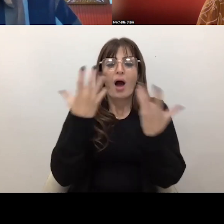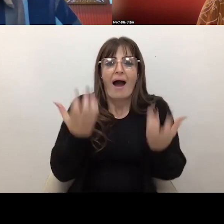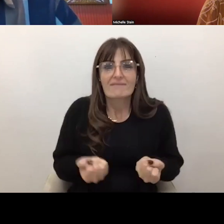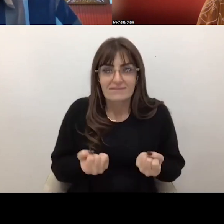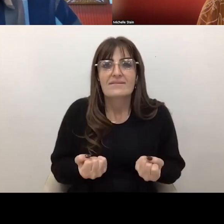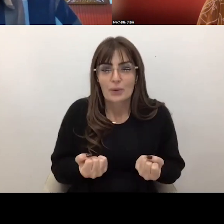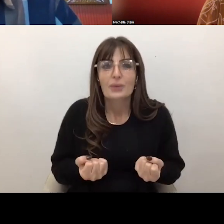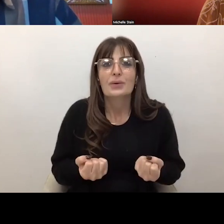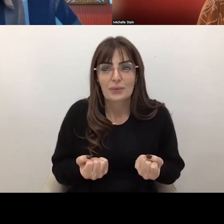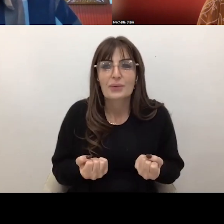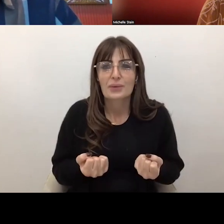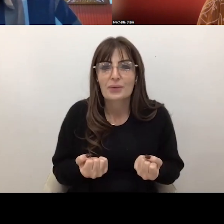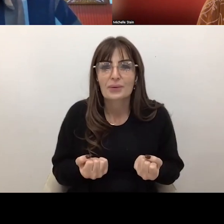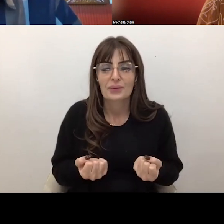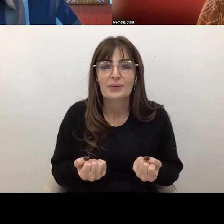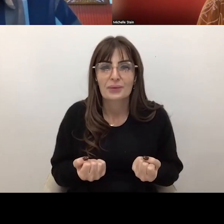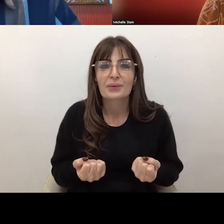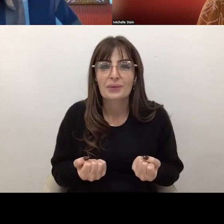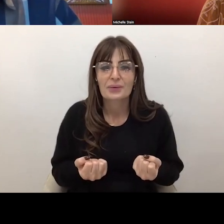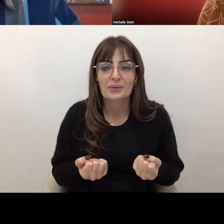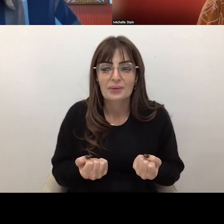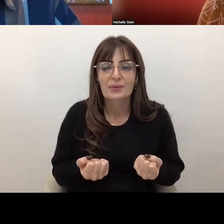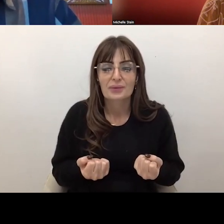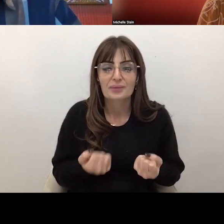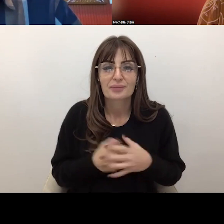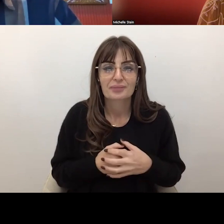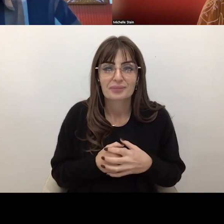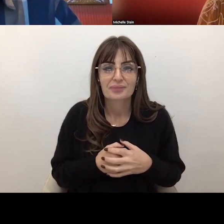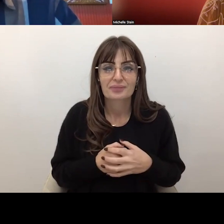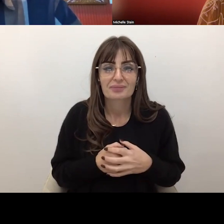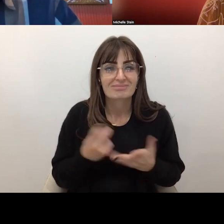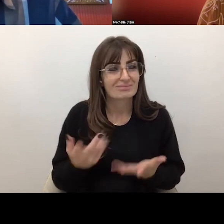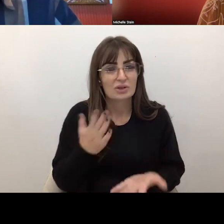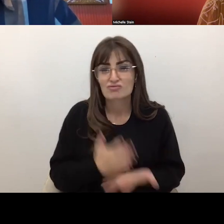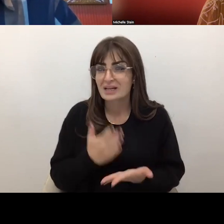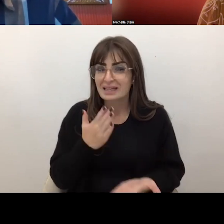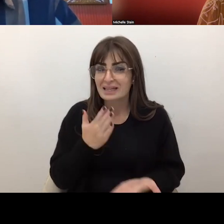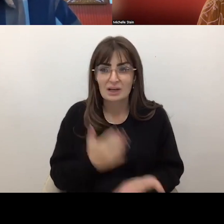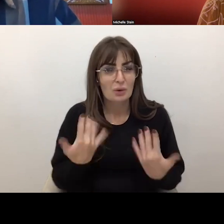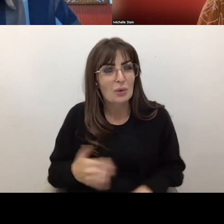in this area of data and information that is going to be really, really useful